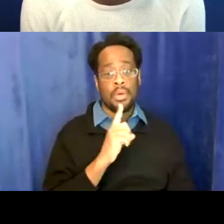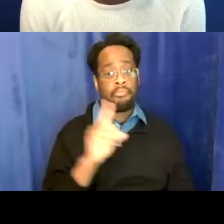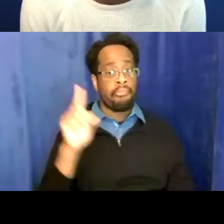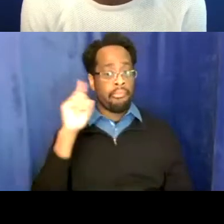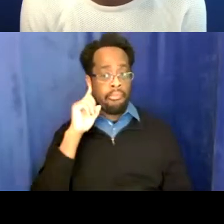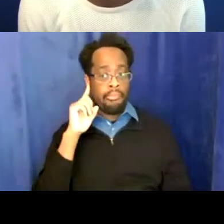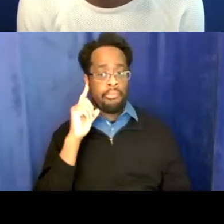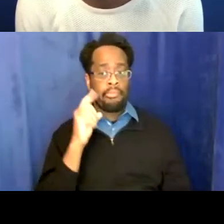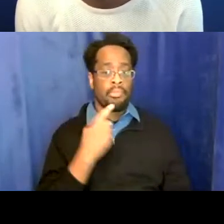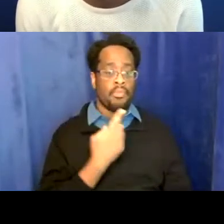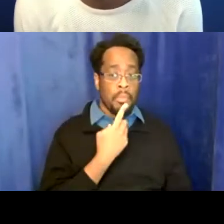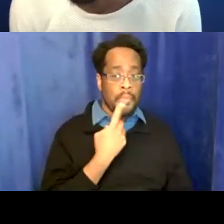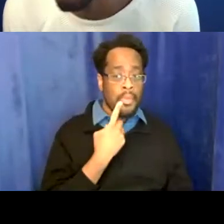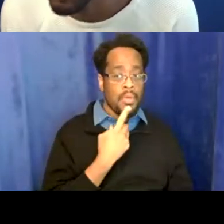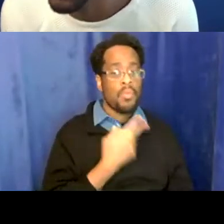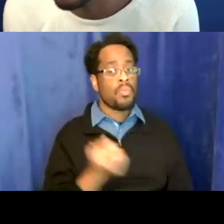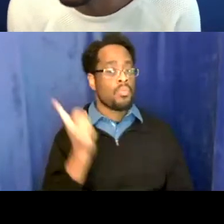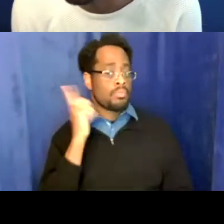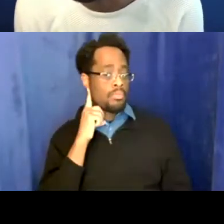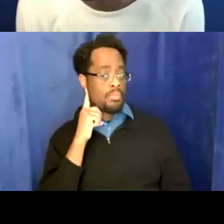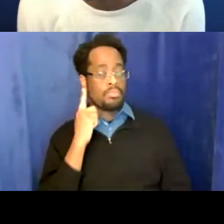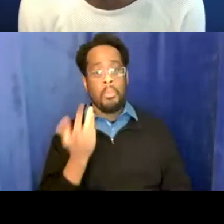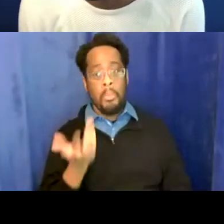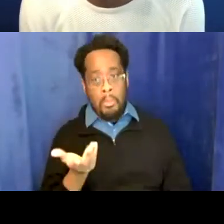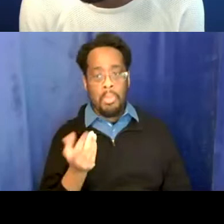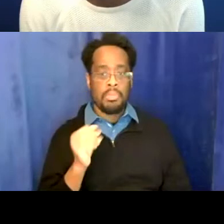and others may sign "deaf" from the mouth to the ear - a variation.